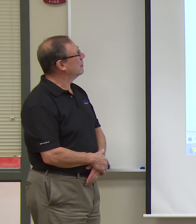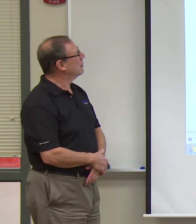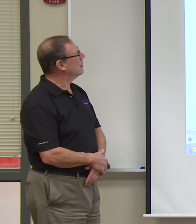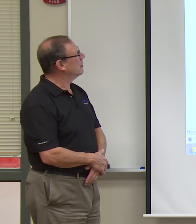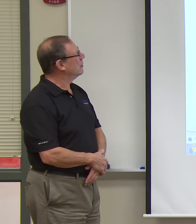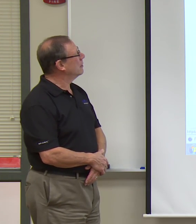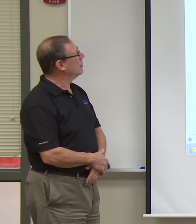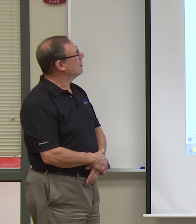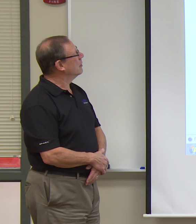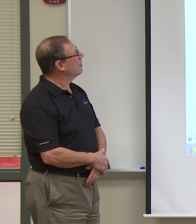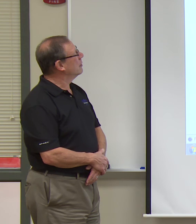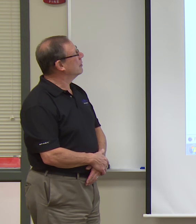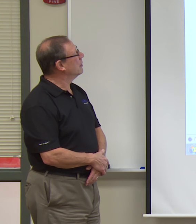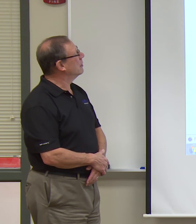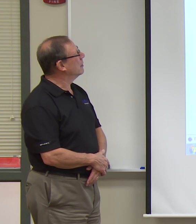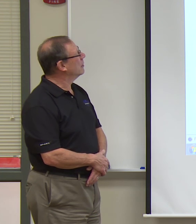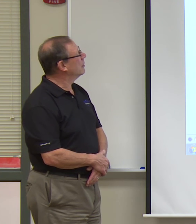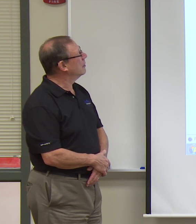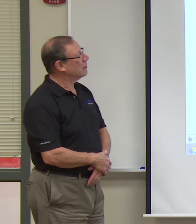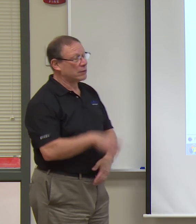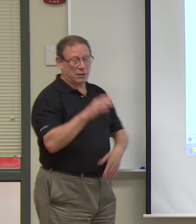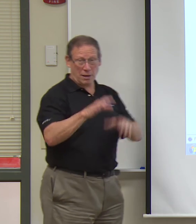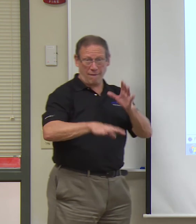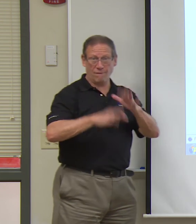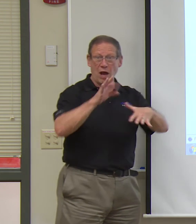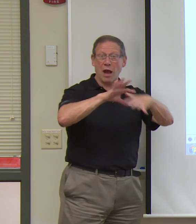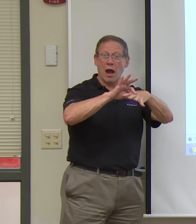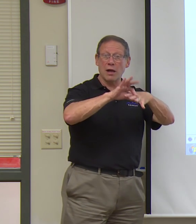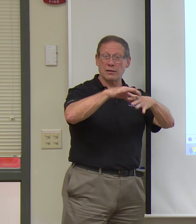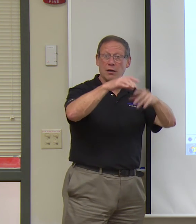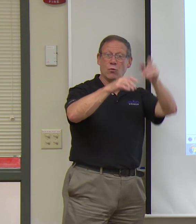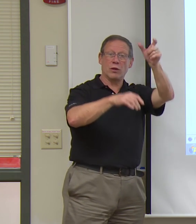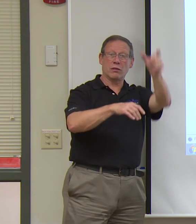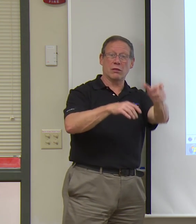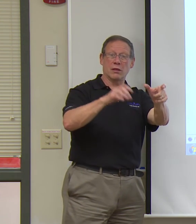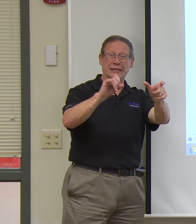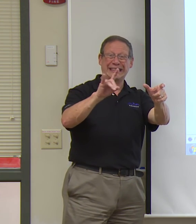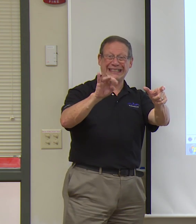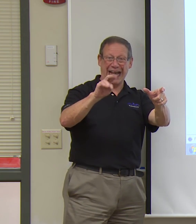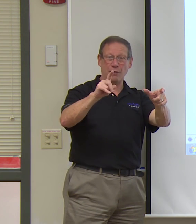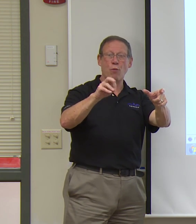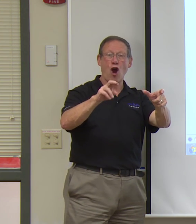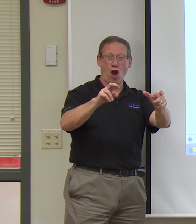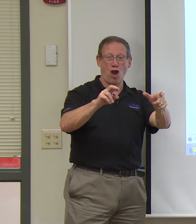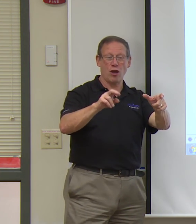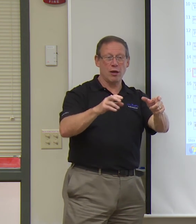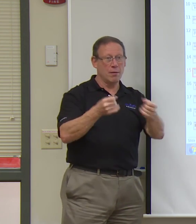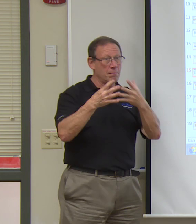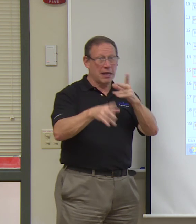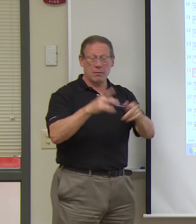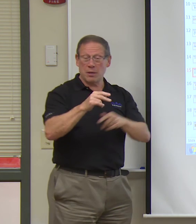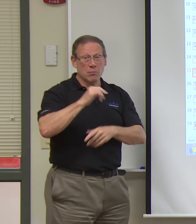And you could get to content that way. So, that's something that not many people are aware of.